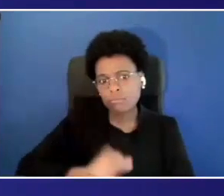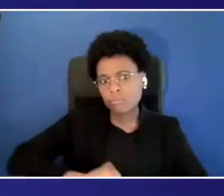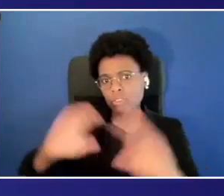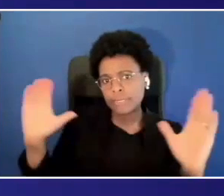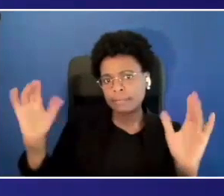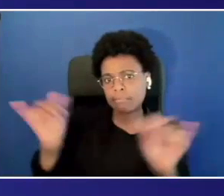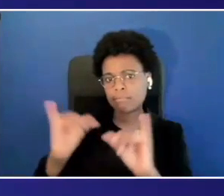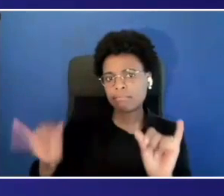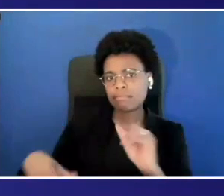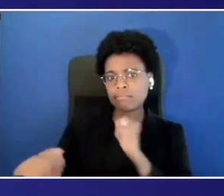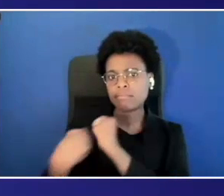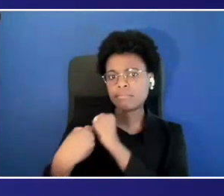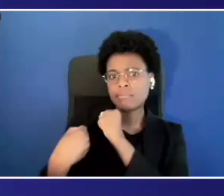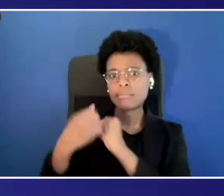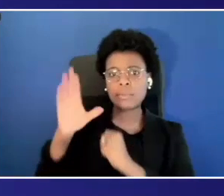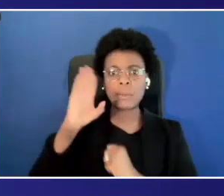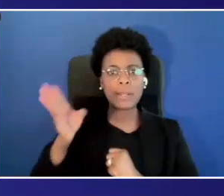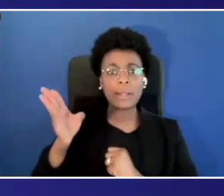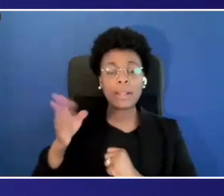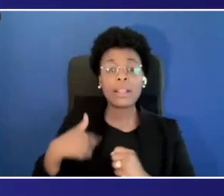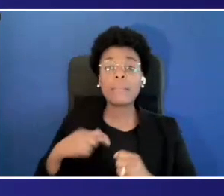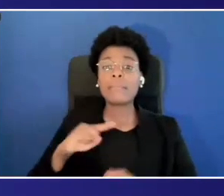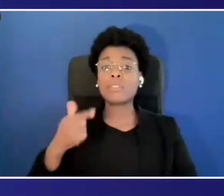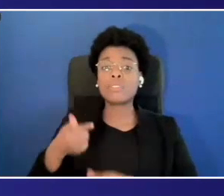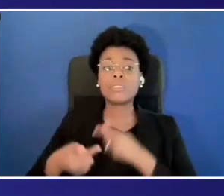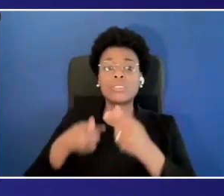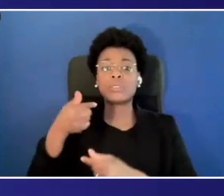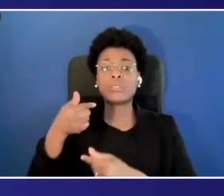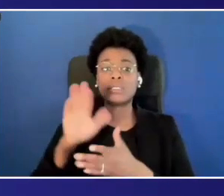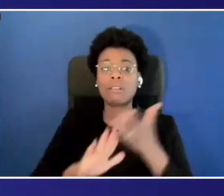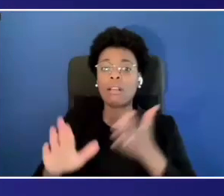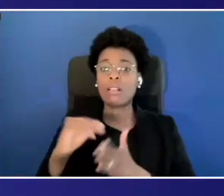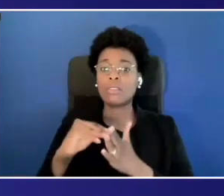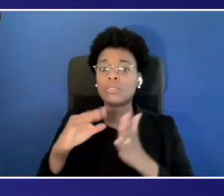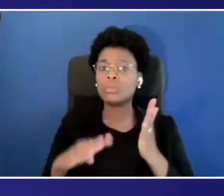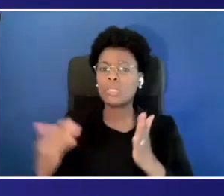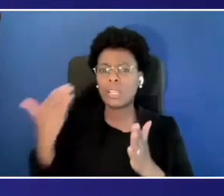As a 1st generation college student from a low income household, I knew I had to be smart about money.